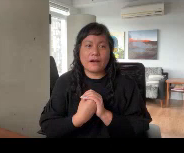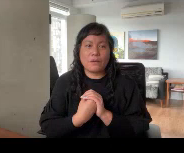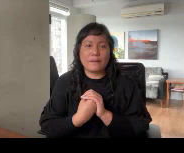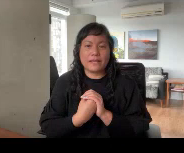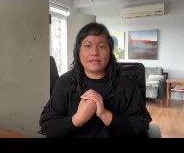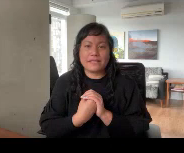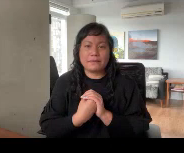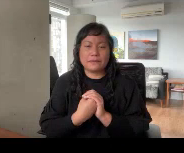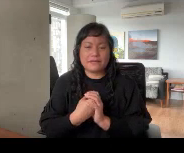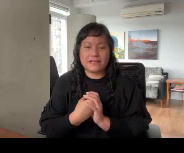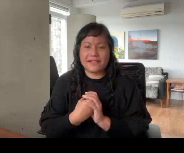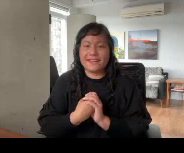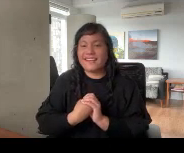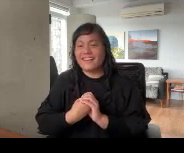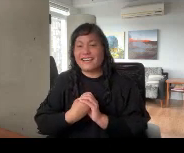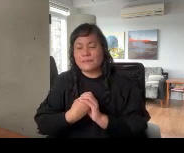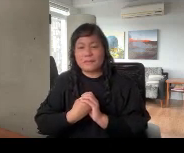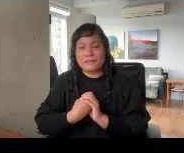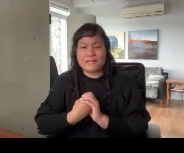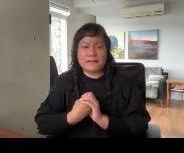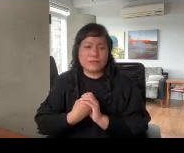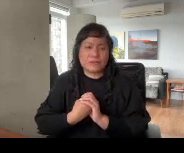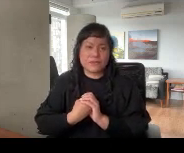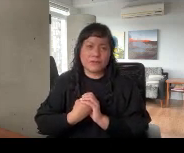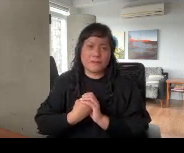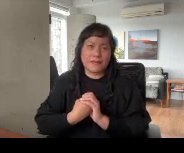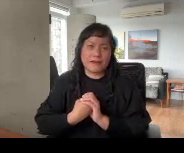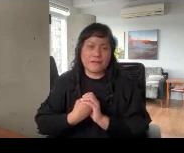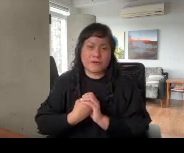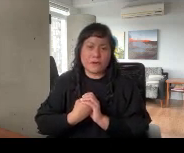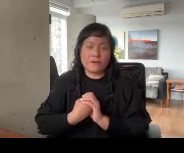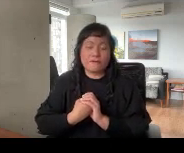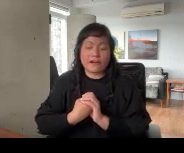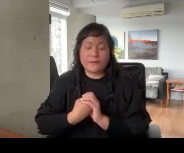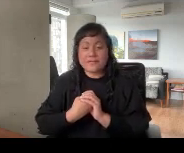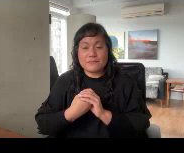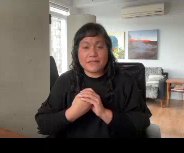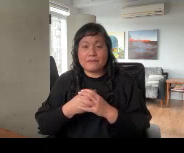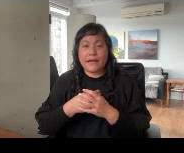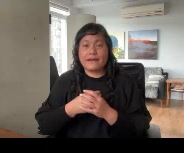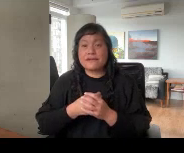what our web landscape looks like. It's probably similar to many of your own environments. McGill